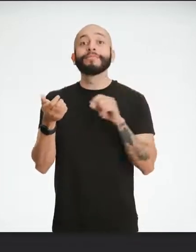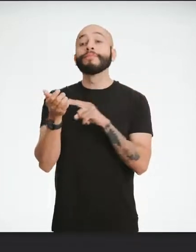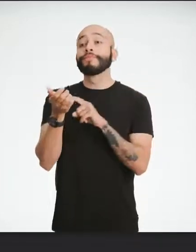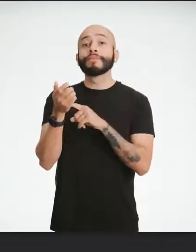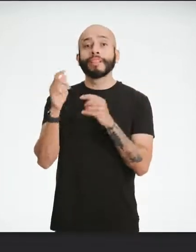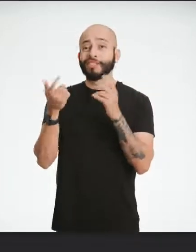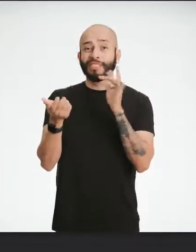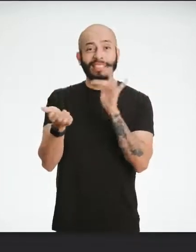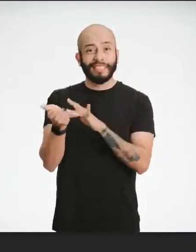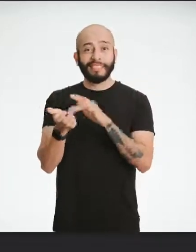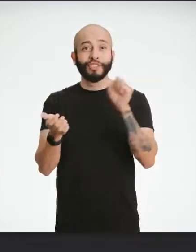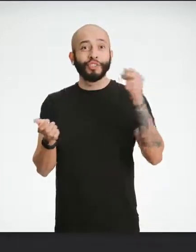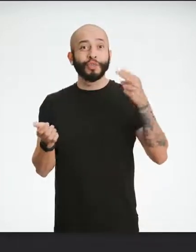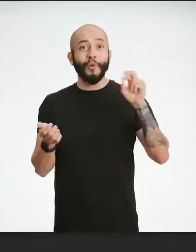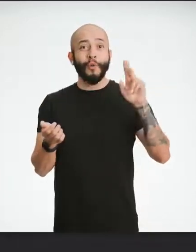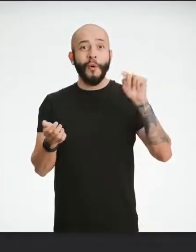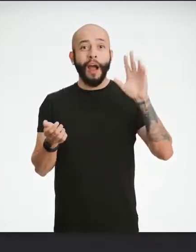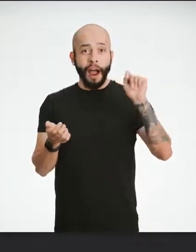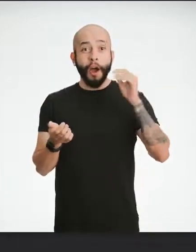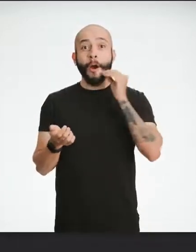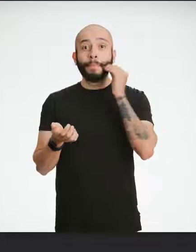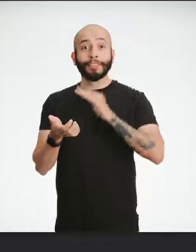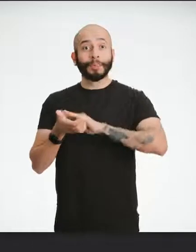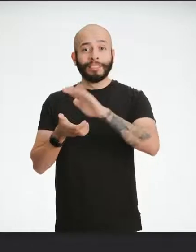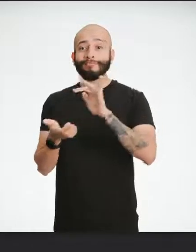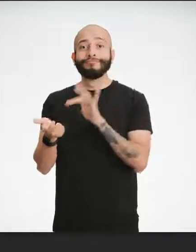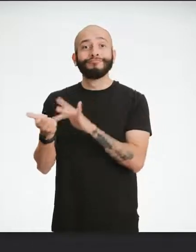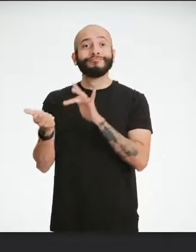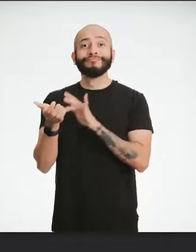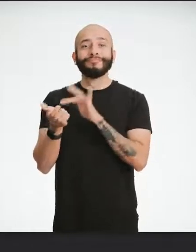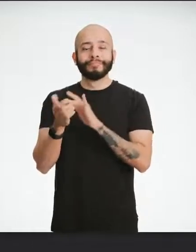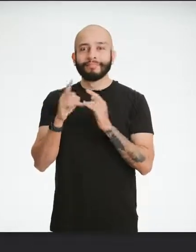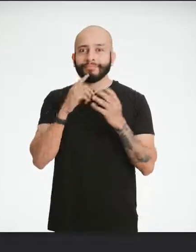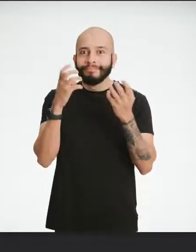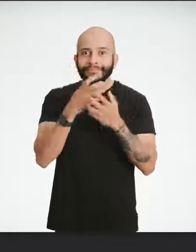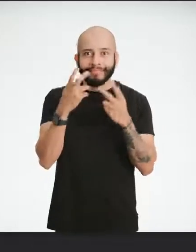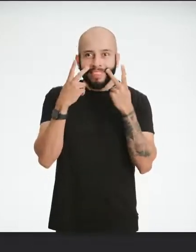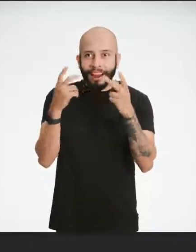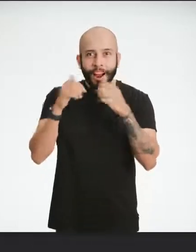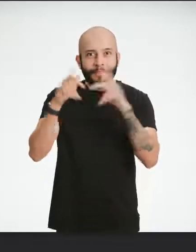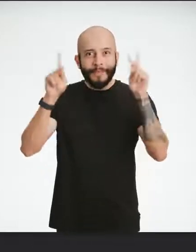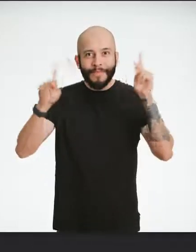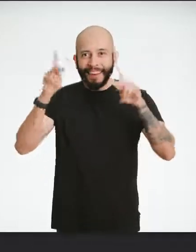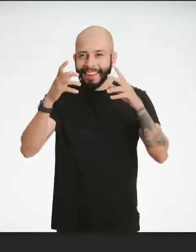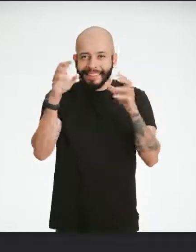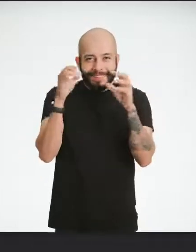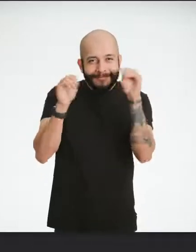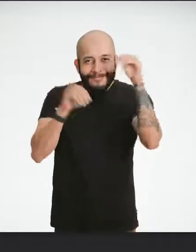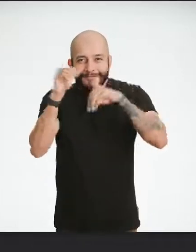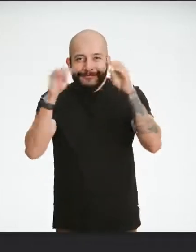on the Home Screen. And it's amazing to see how people remix app capabilities into totally new pieces of functionality